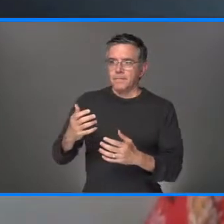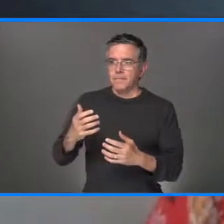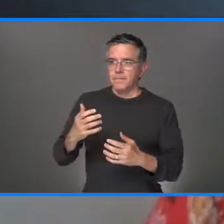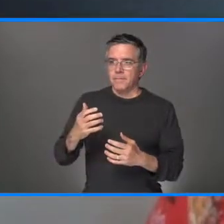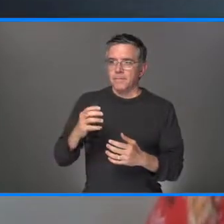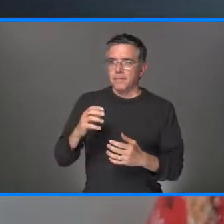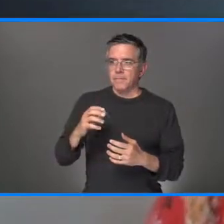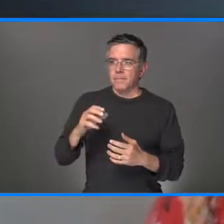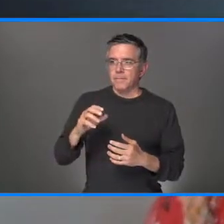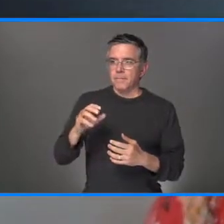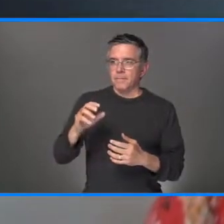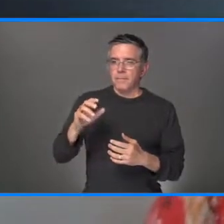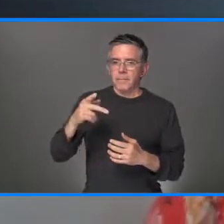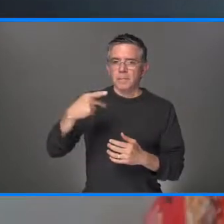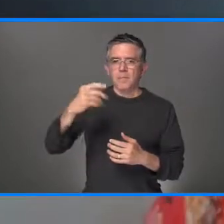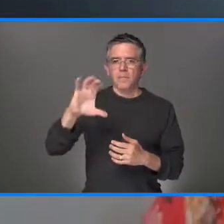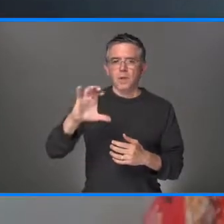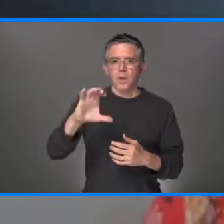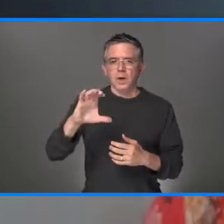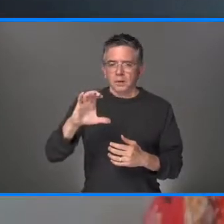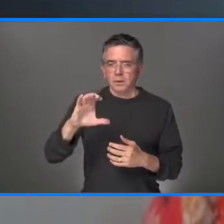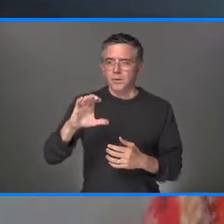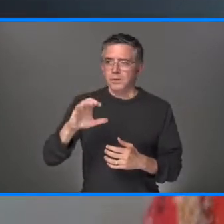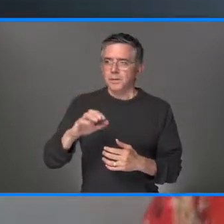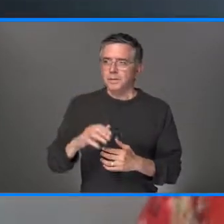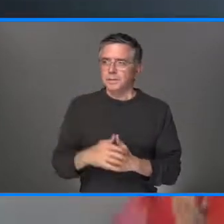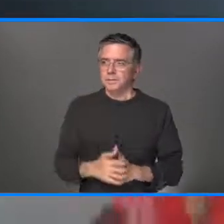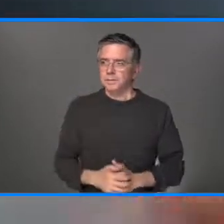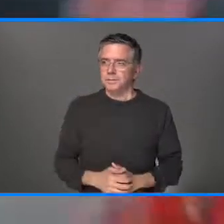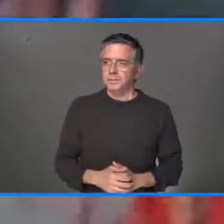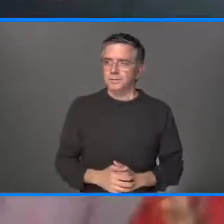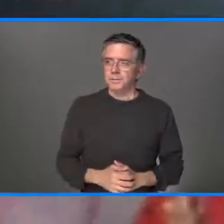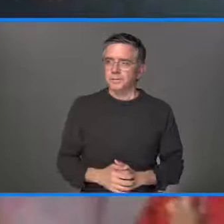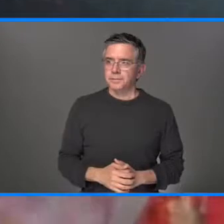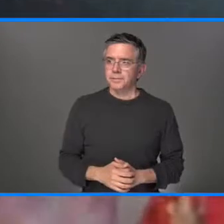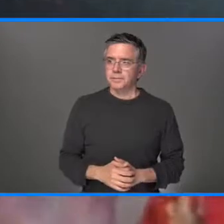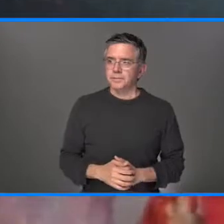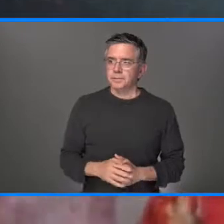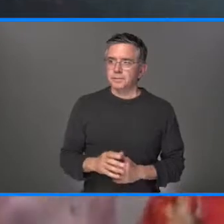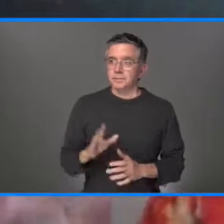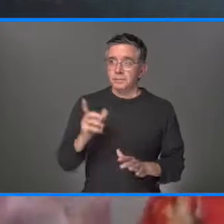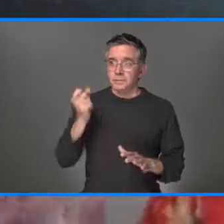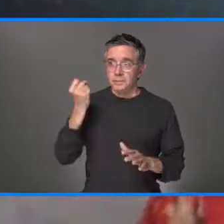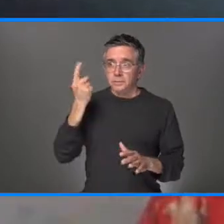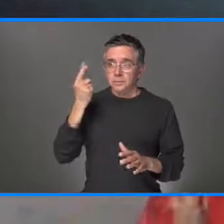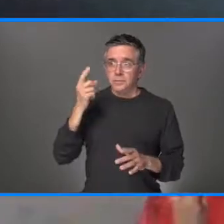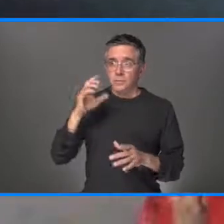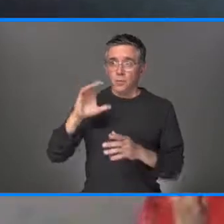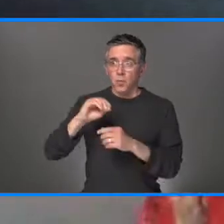has really hit those groups, you know, a lot harder than the general population, let's say.